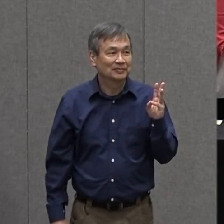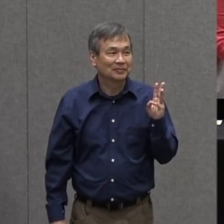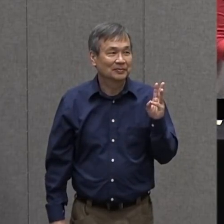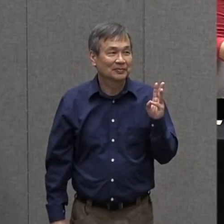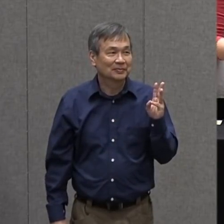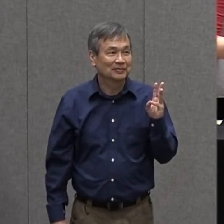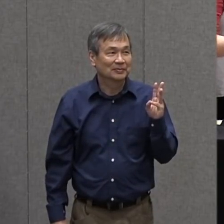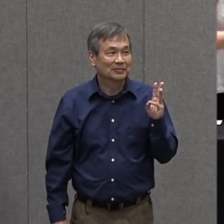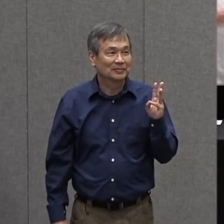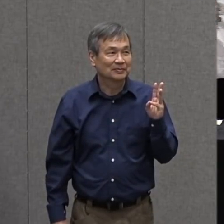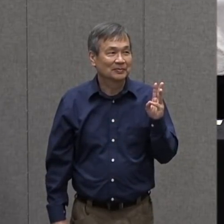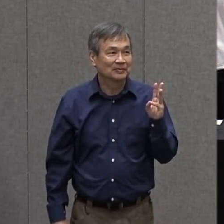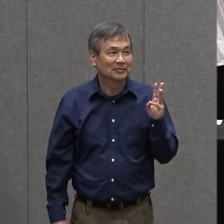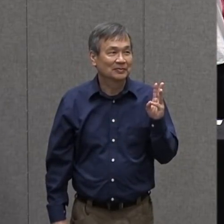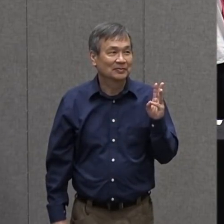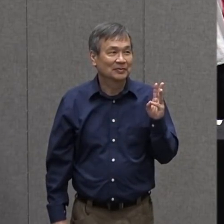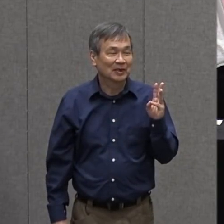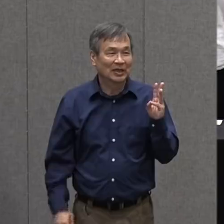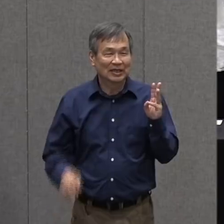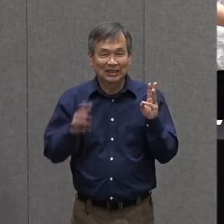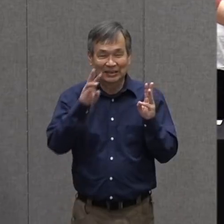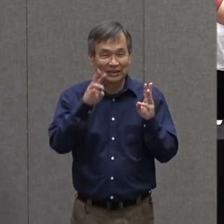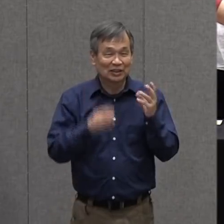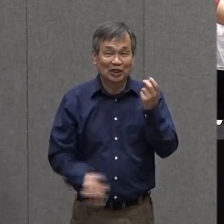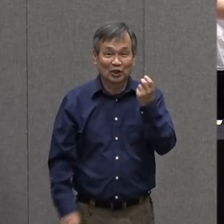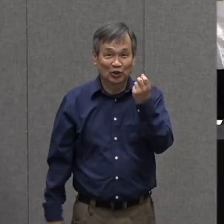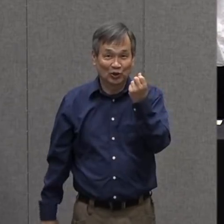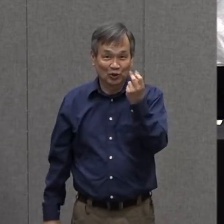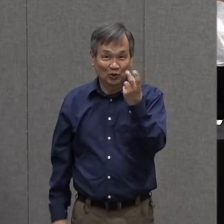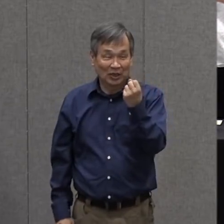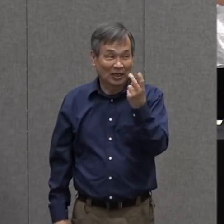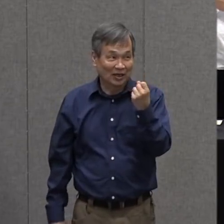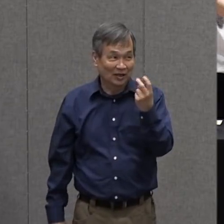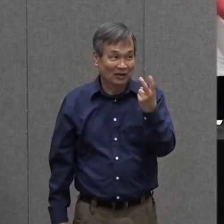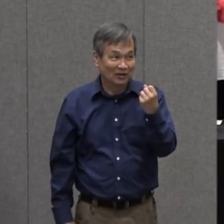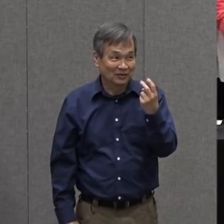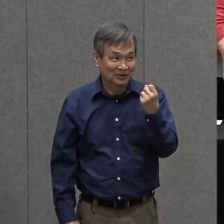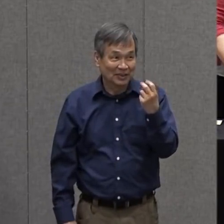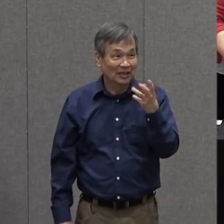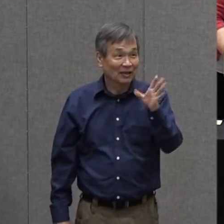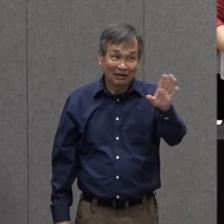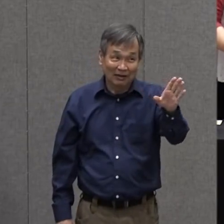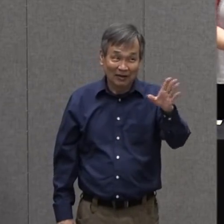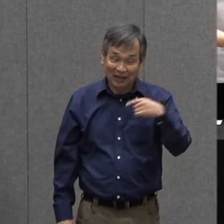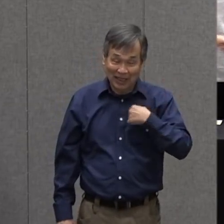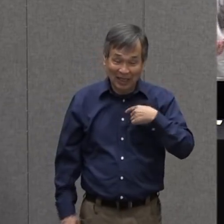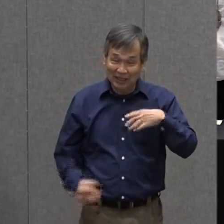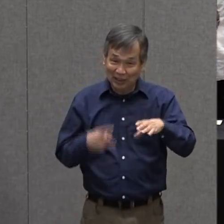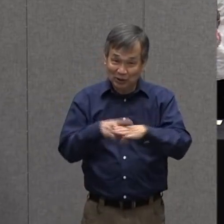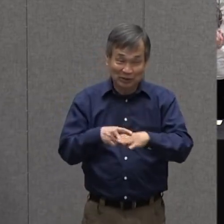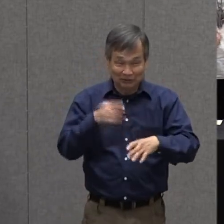Come on baby, oh another six and that time they hit the barrier I swear I didn't have anything to do with that.